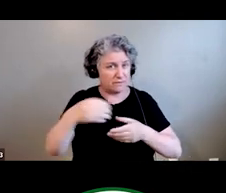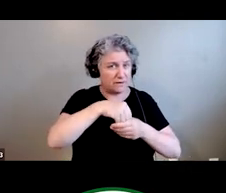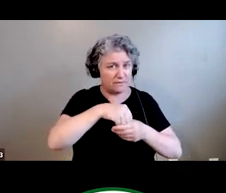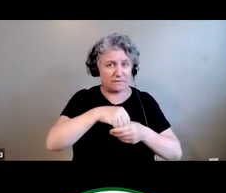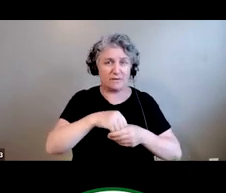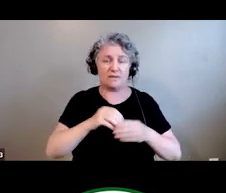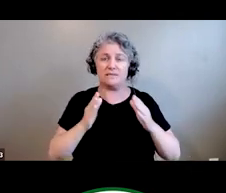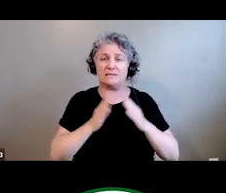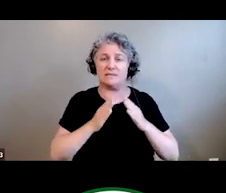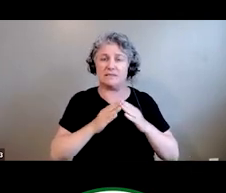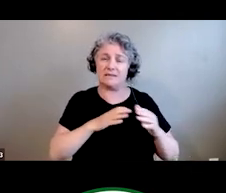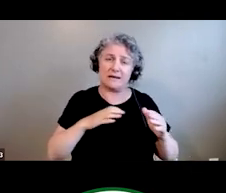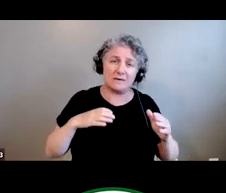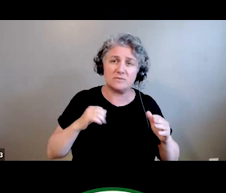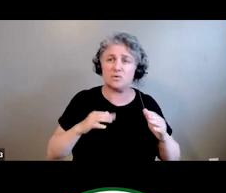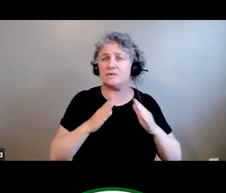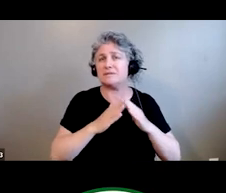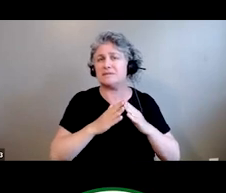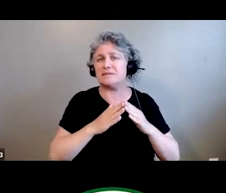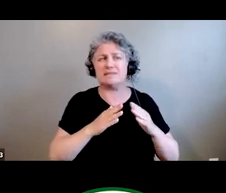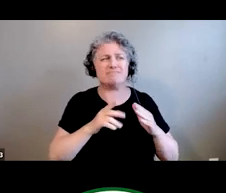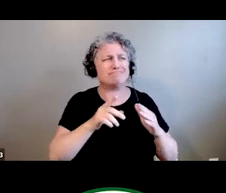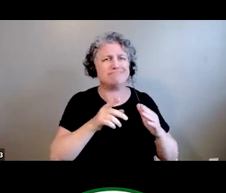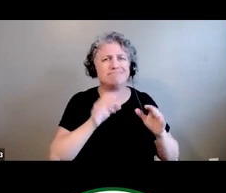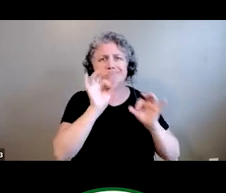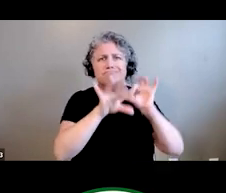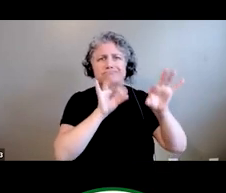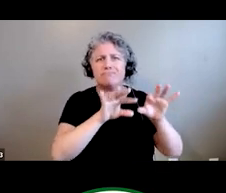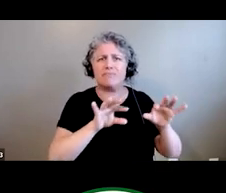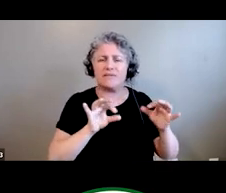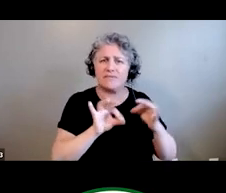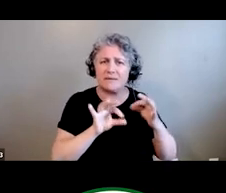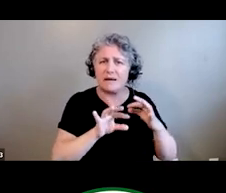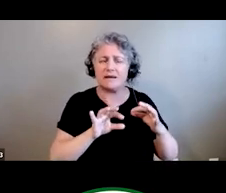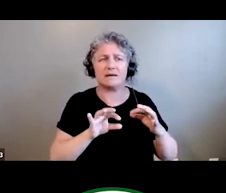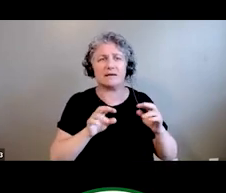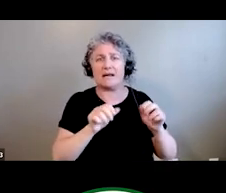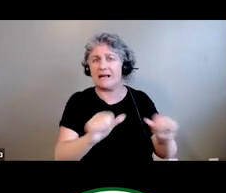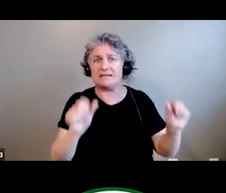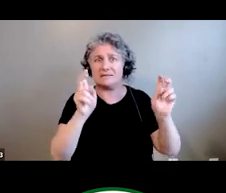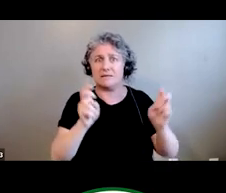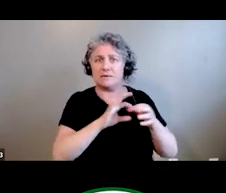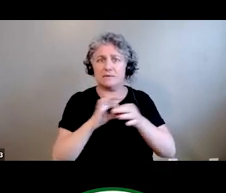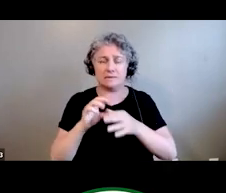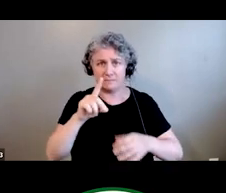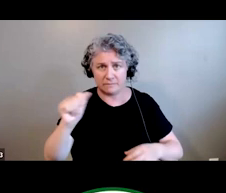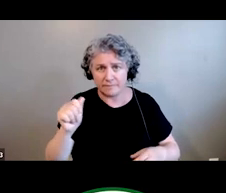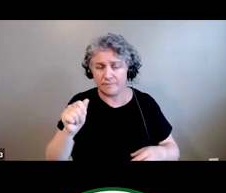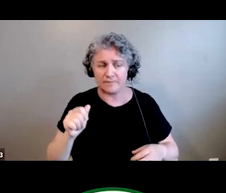So there's a wide range of information that you can talk about, but more importantly, people will listen.